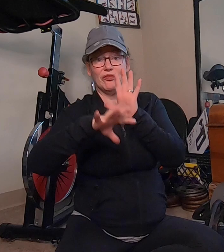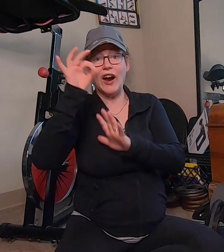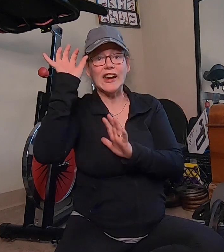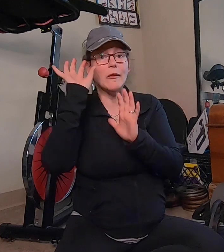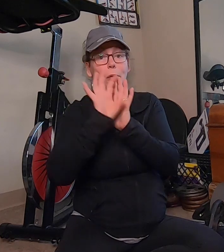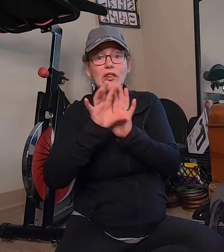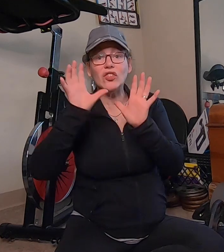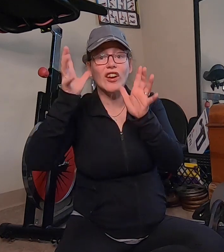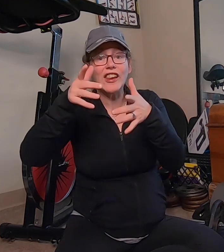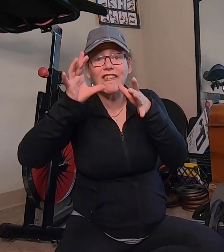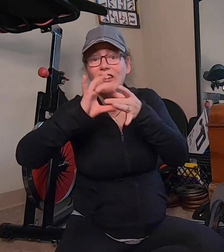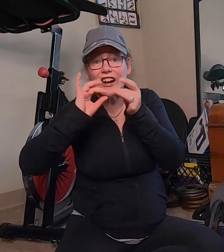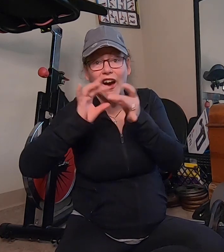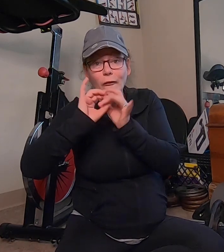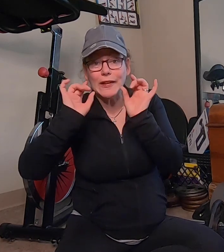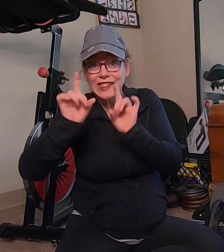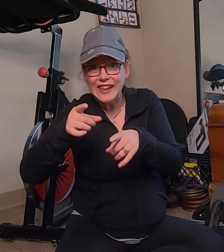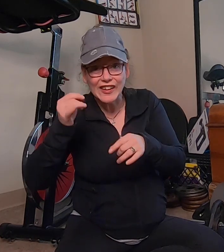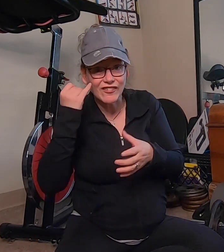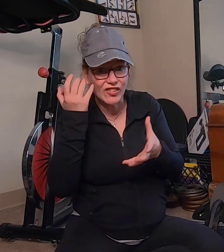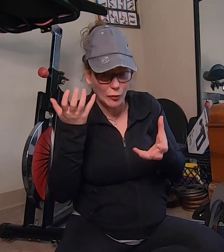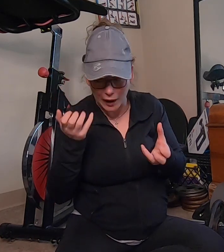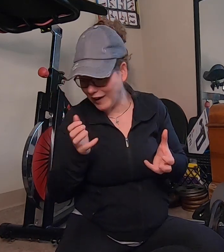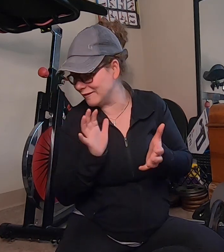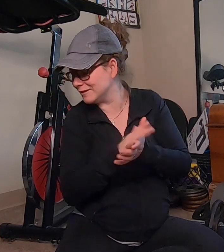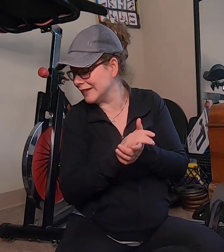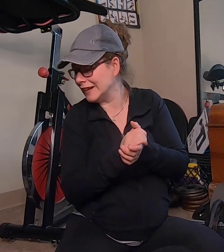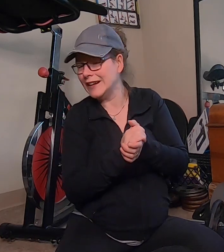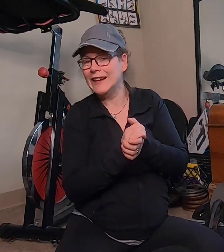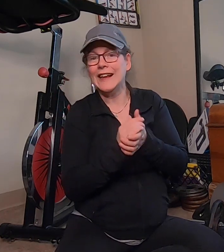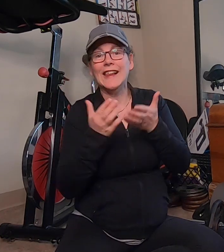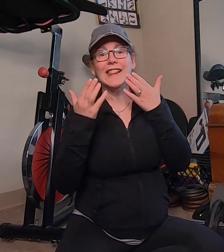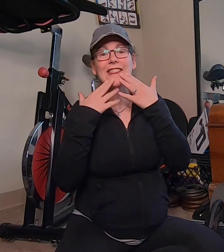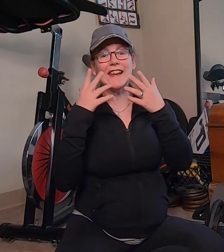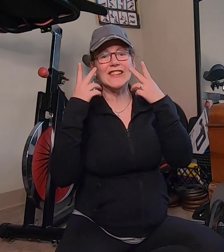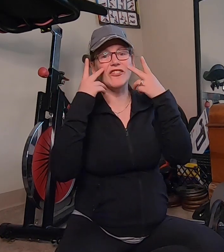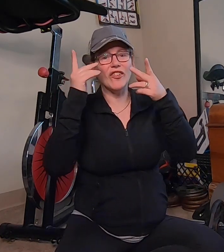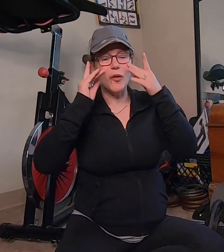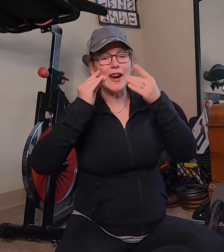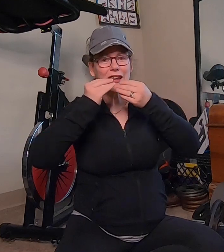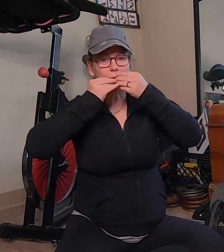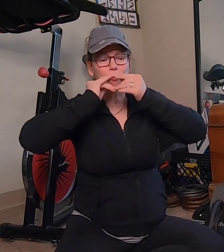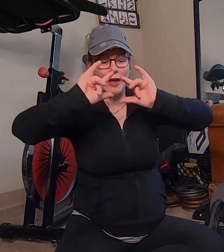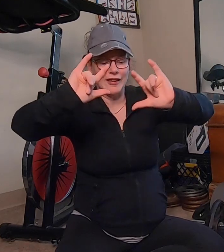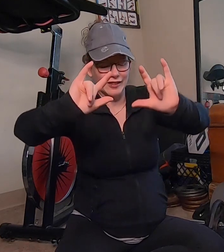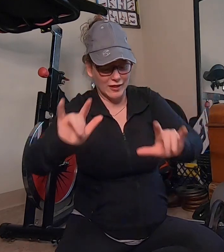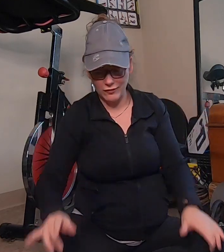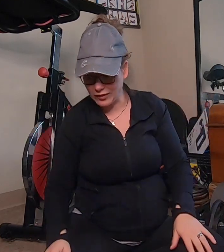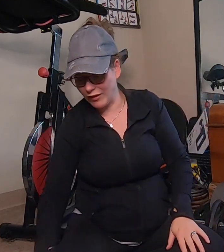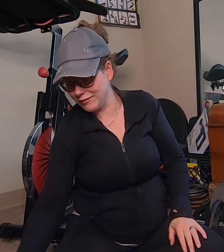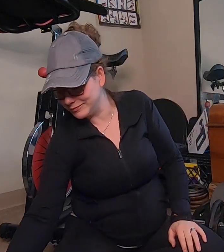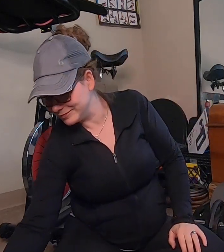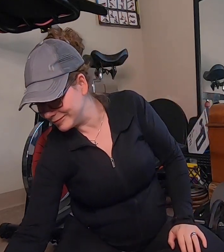find the picture and leave the comment there if you want thank you for watching love y'all!